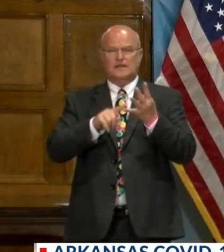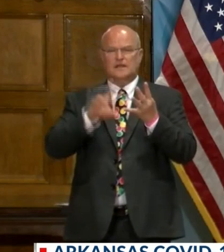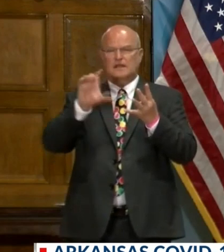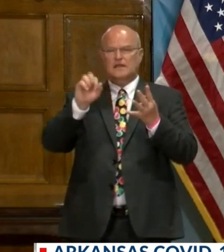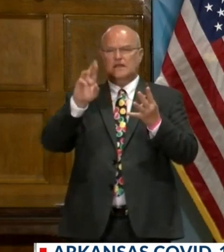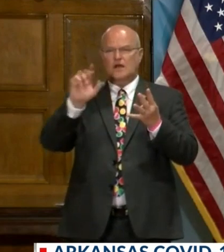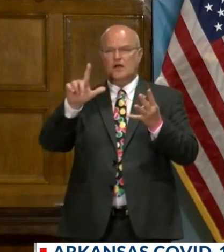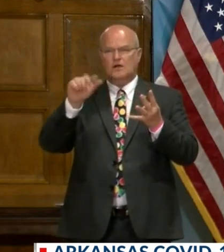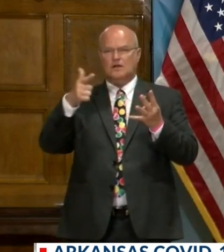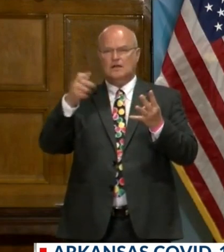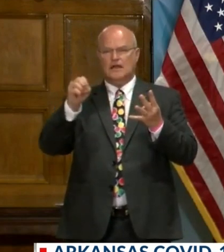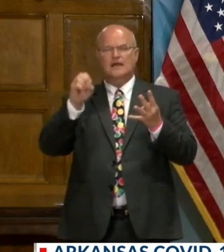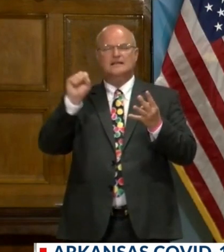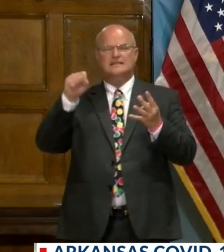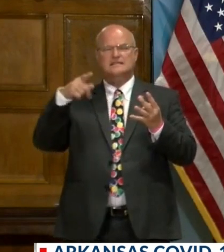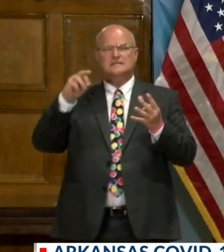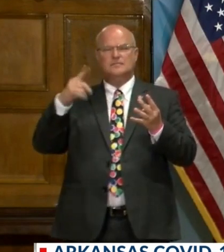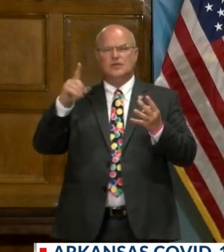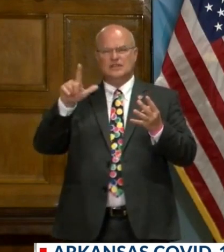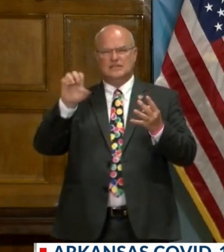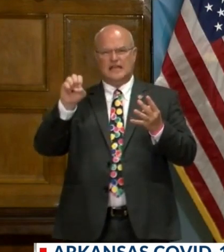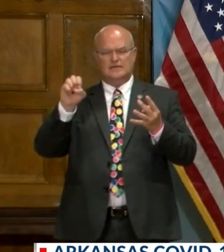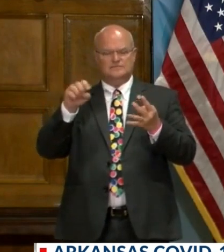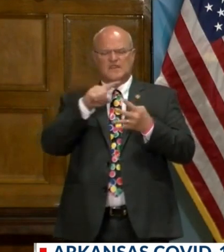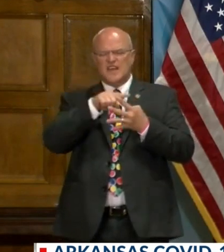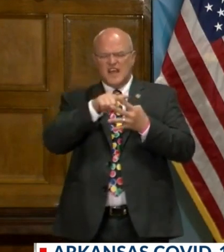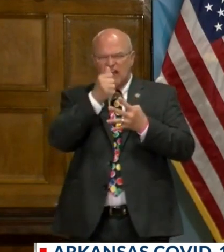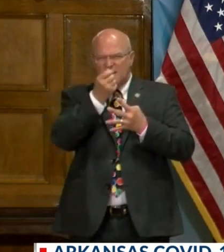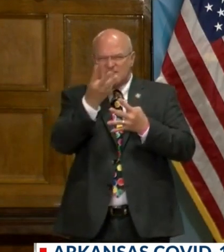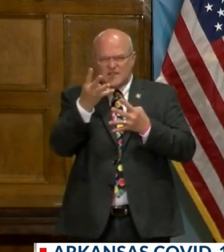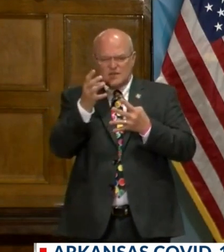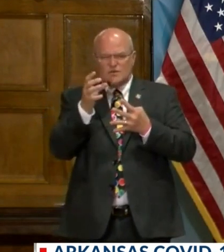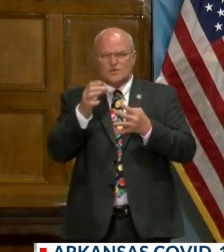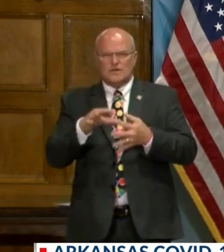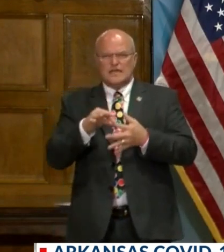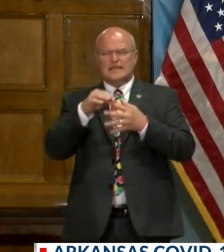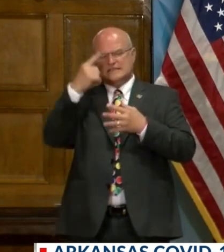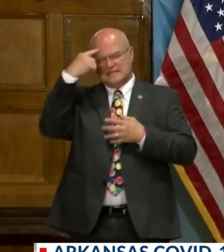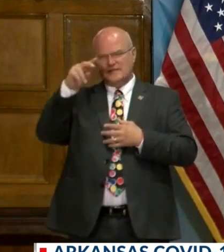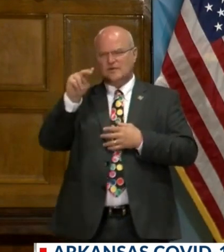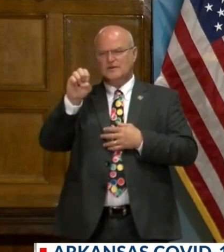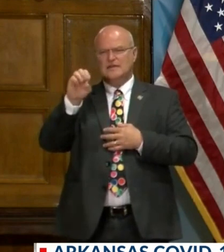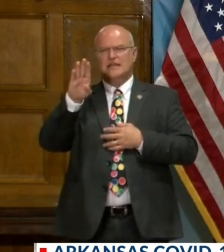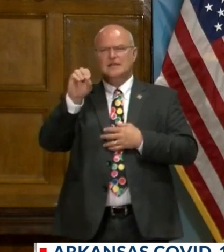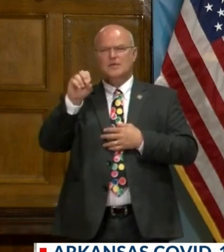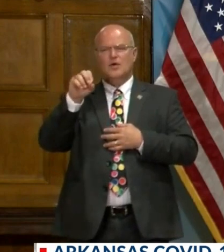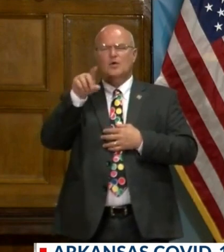CERTAINLY. NEBA POULTRY IN DARNDENELLE, SAINT BERNARD MEDICAL CENTER AND CARGILL IN